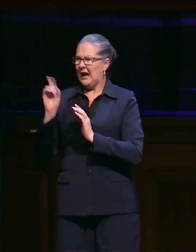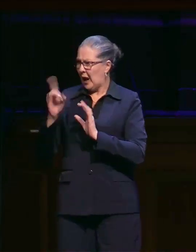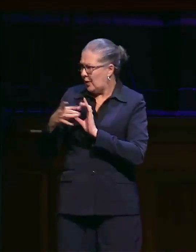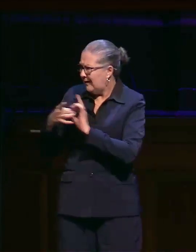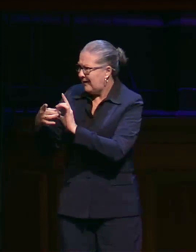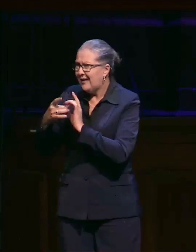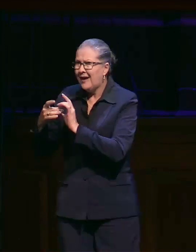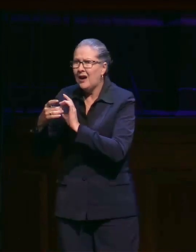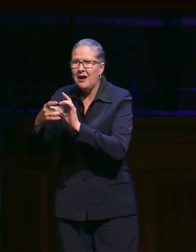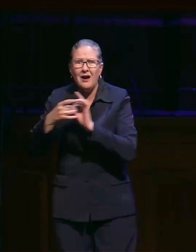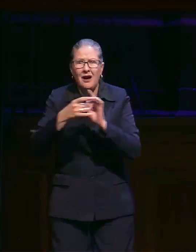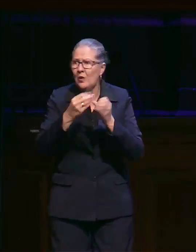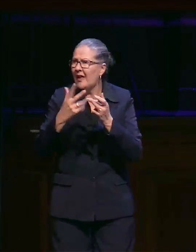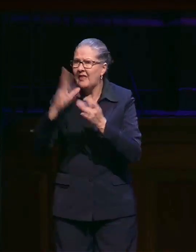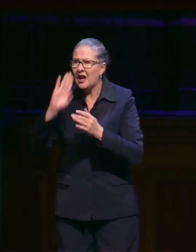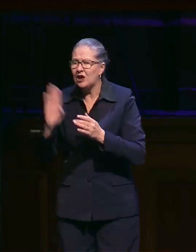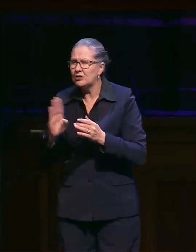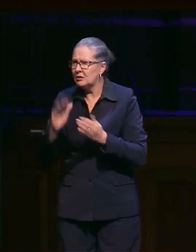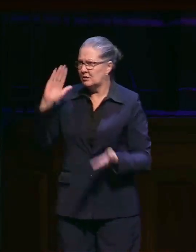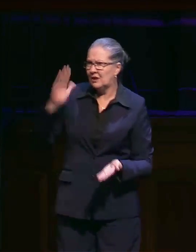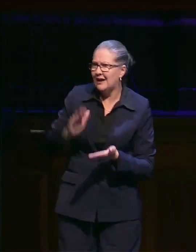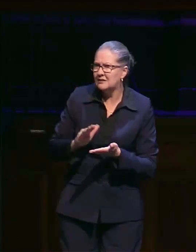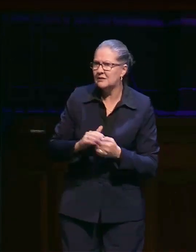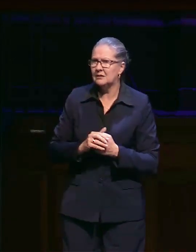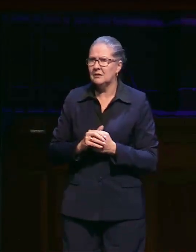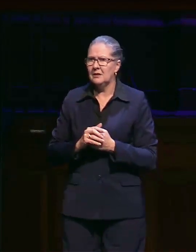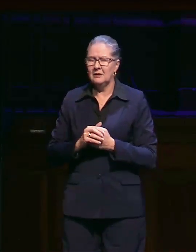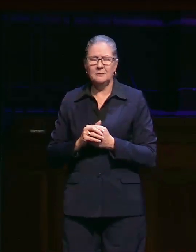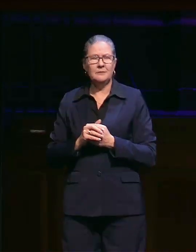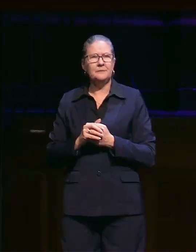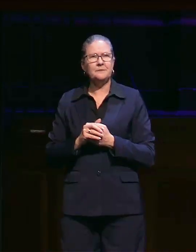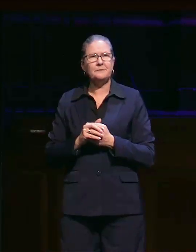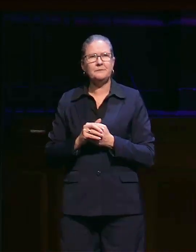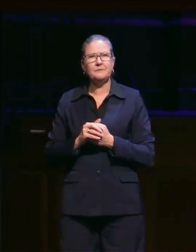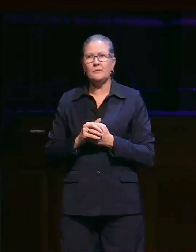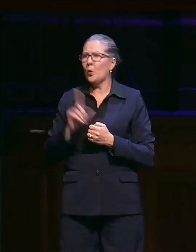authoritarian movements and regimes are on the rise norms that we in New Zealand